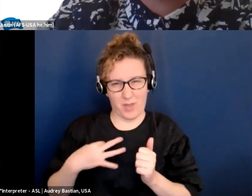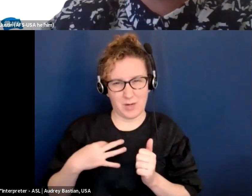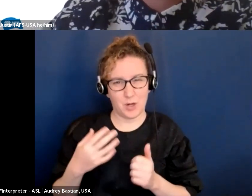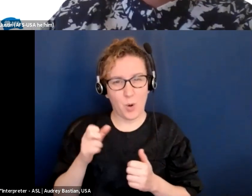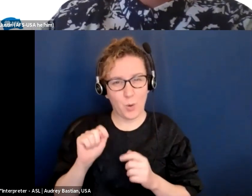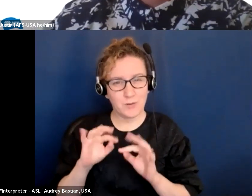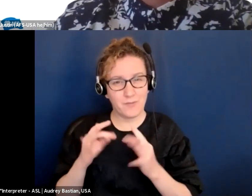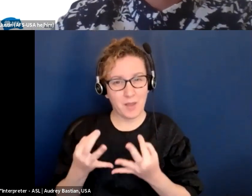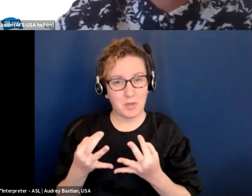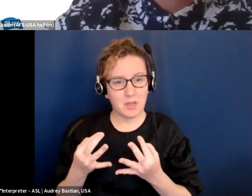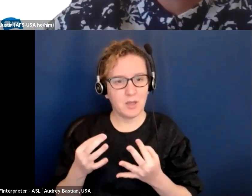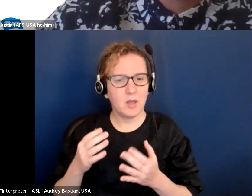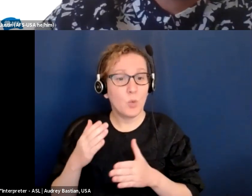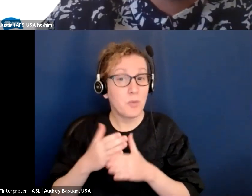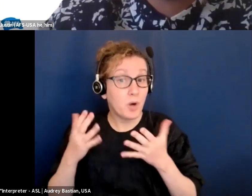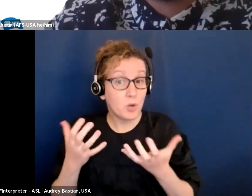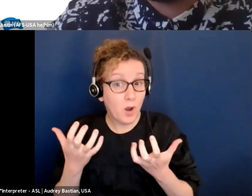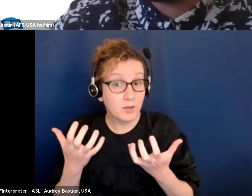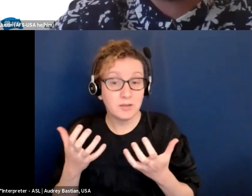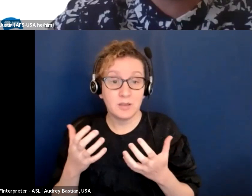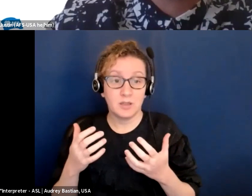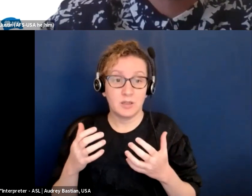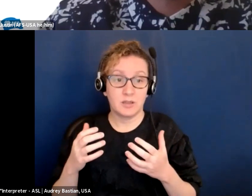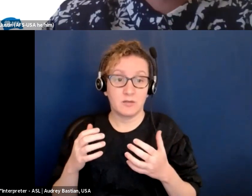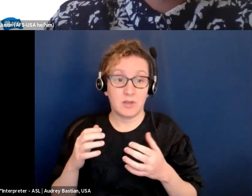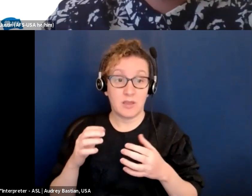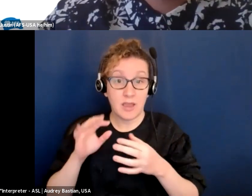the partner may look for is can they make connections within the community to identify